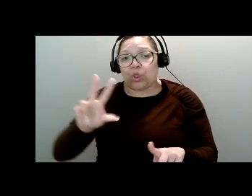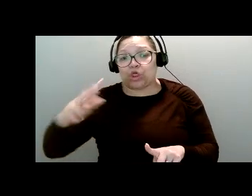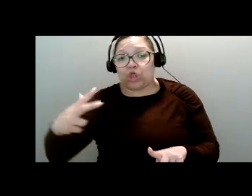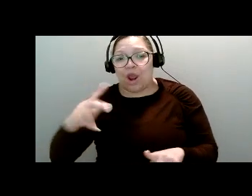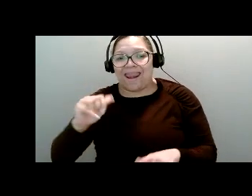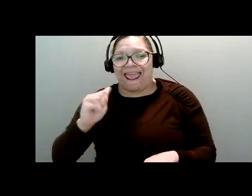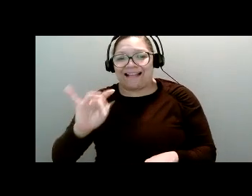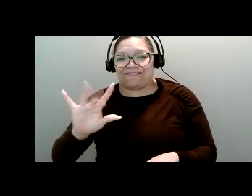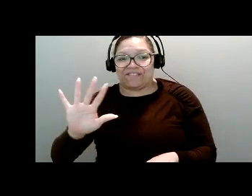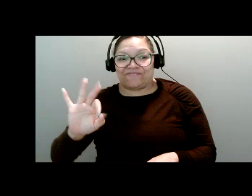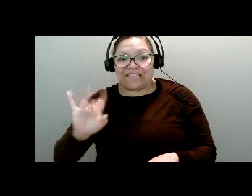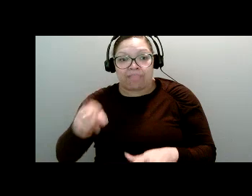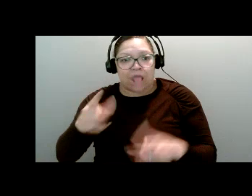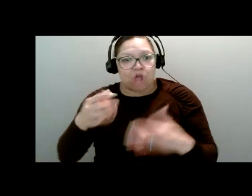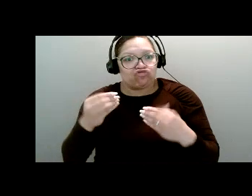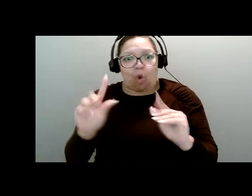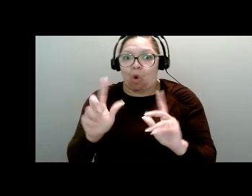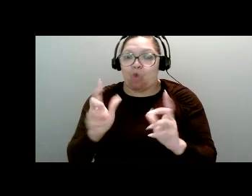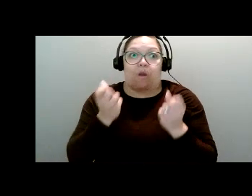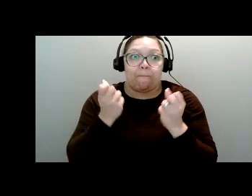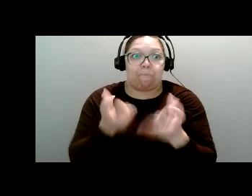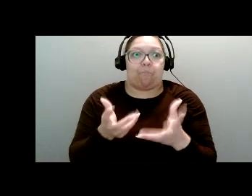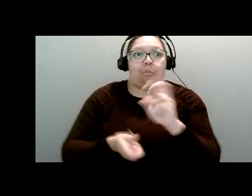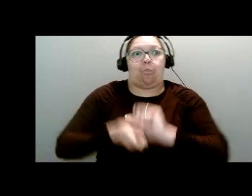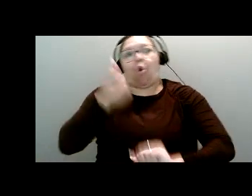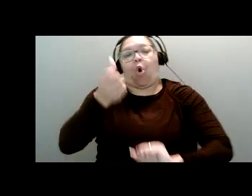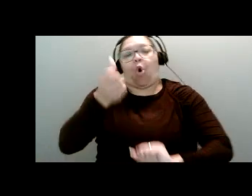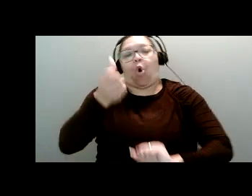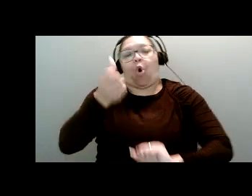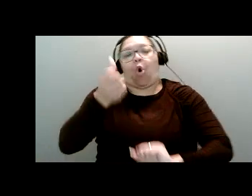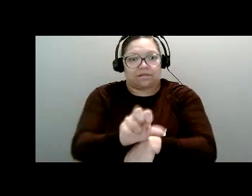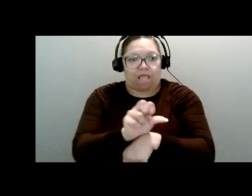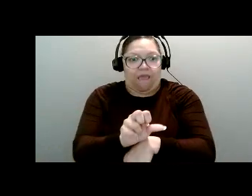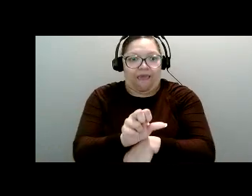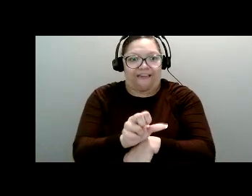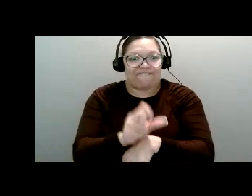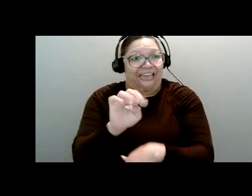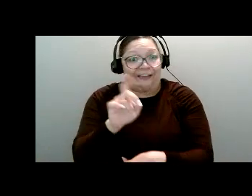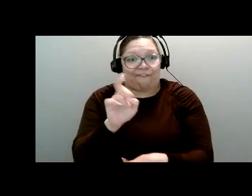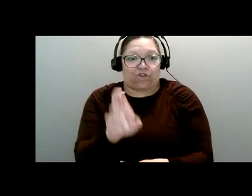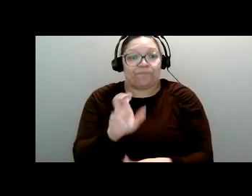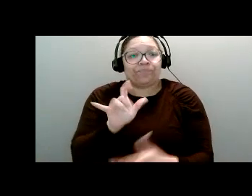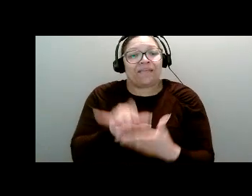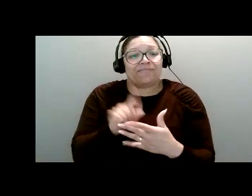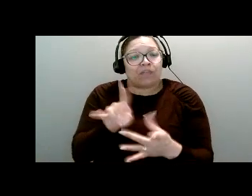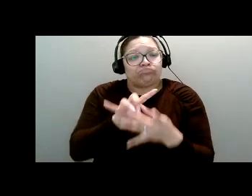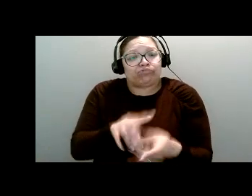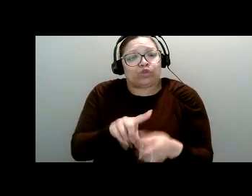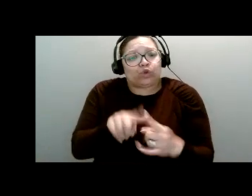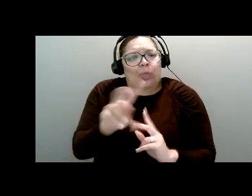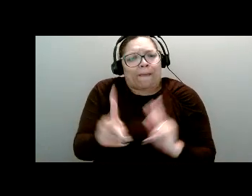The Gullah Geechee preserves that culture. They talk about this in relationship to the people that have shaped and are